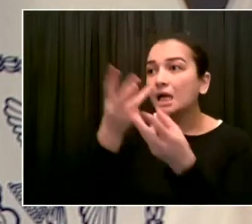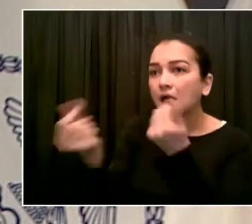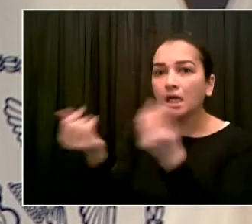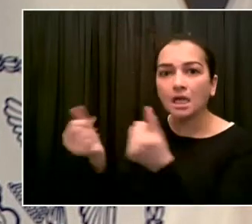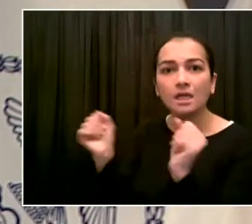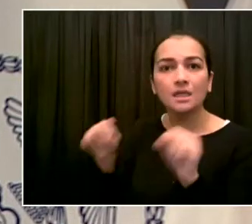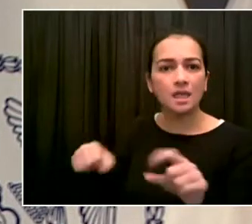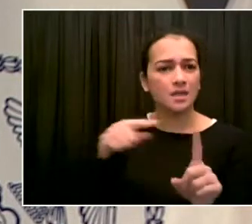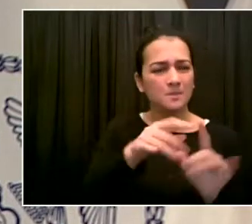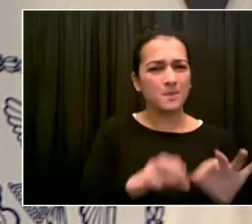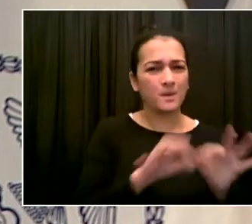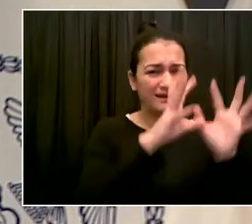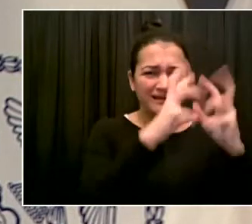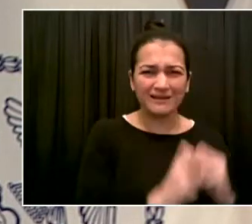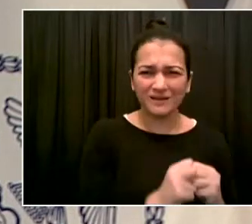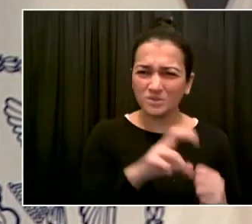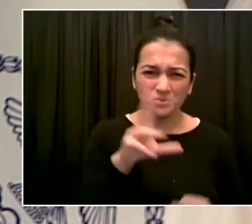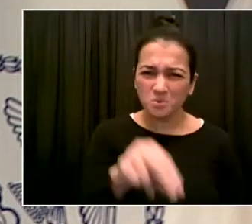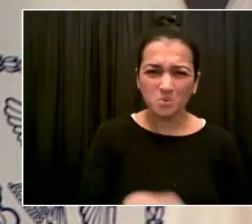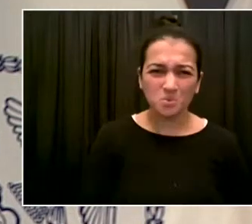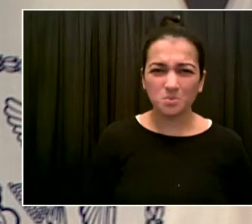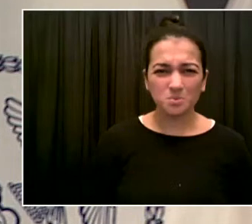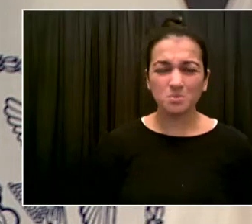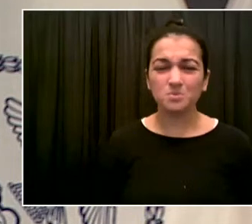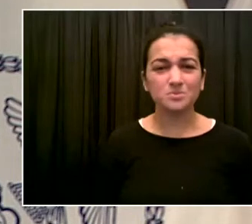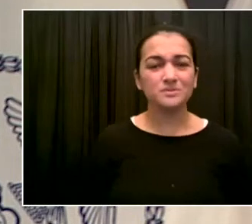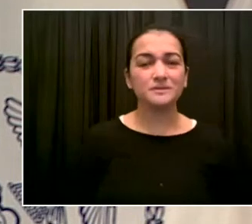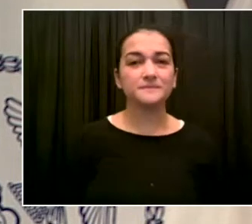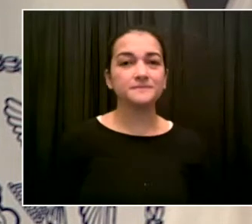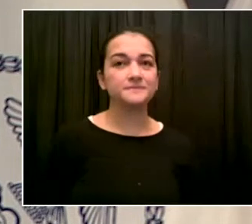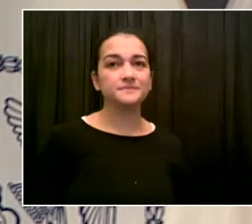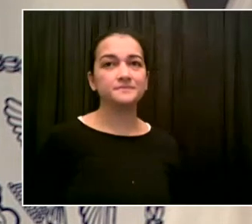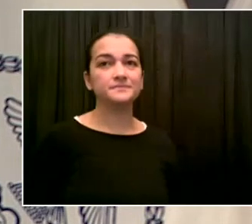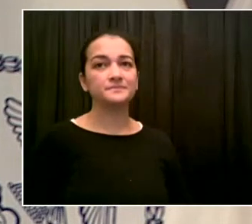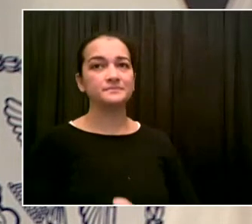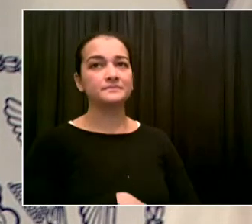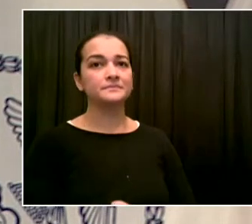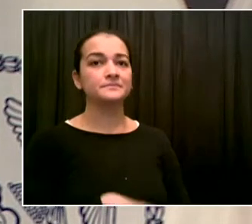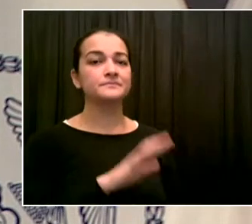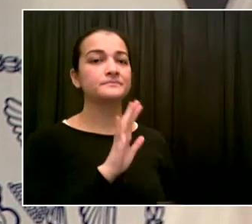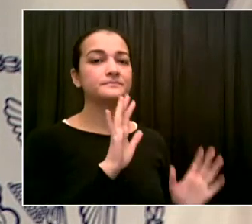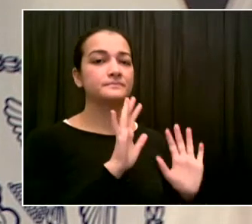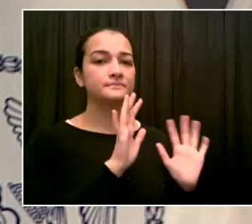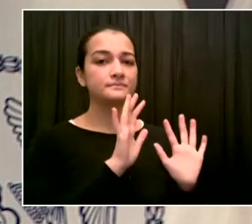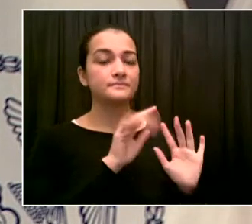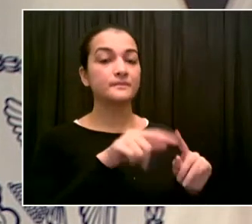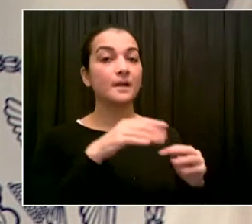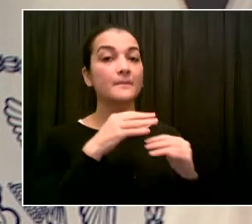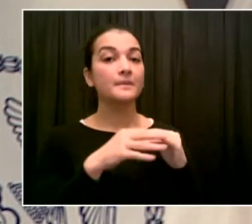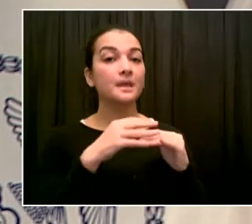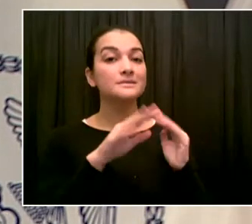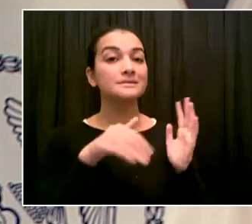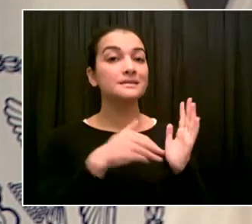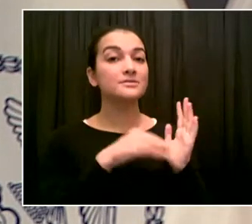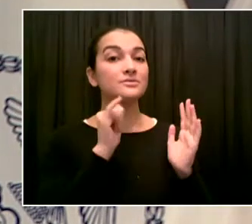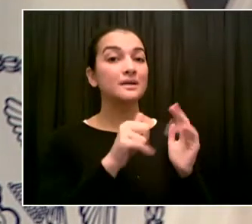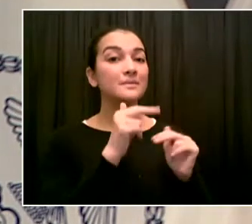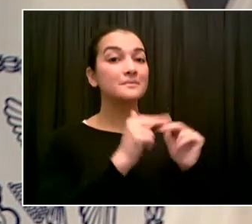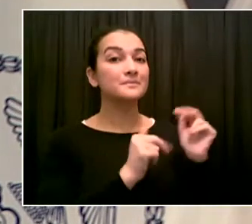RIGHT THING TO DO. THEY WERE SAYING ATHT THE BLOOD CENTER